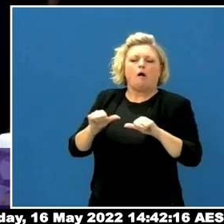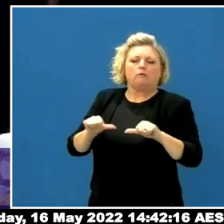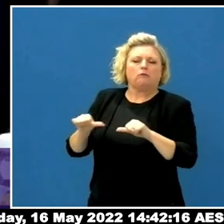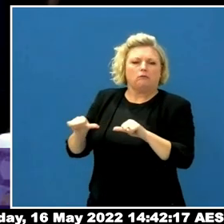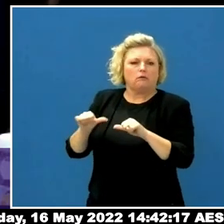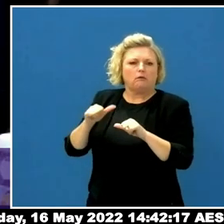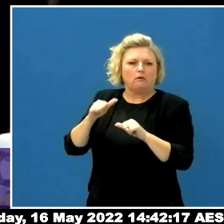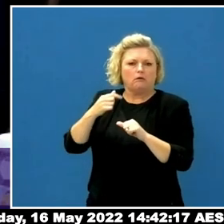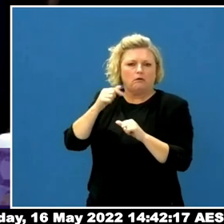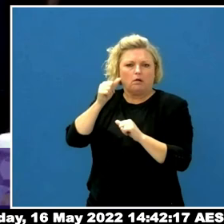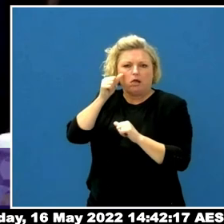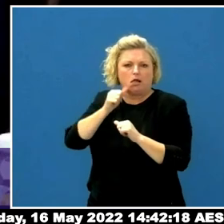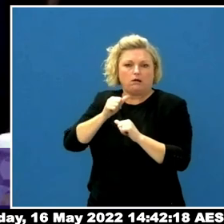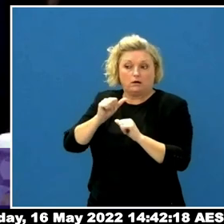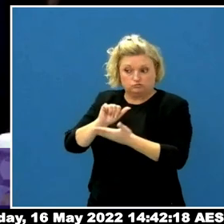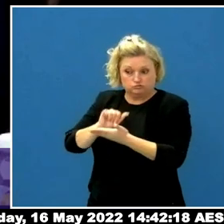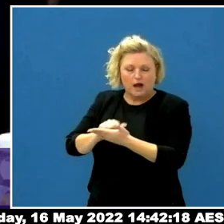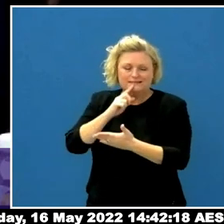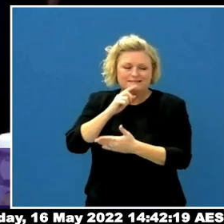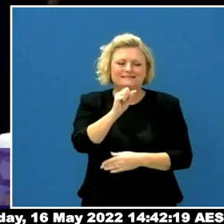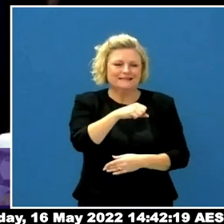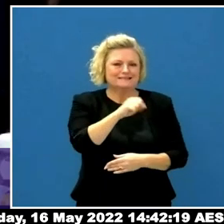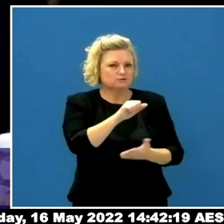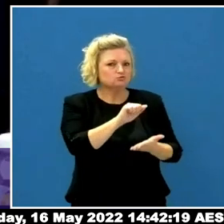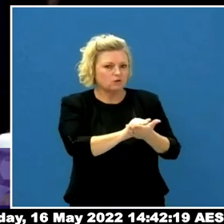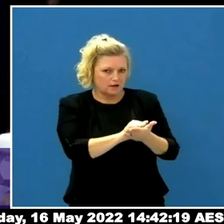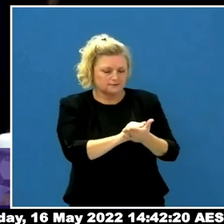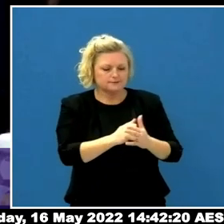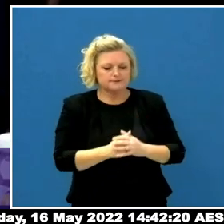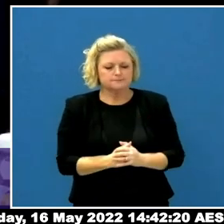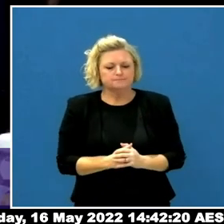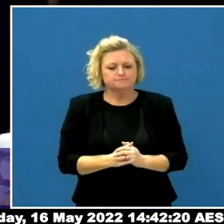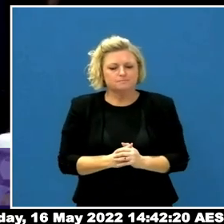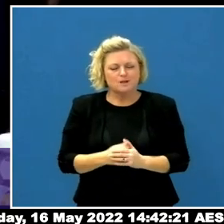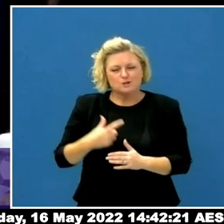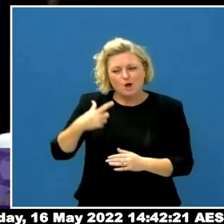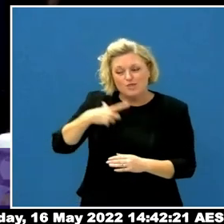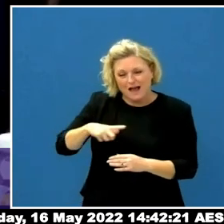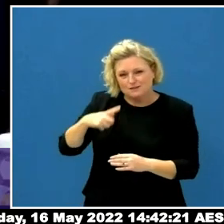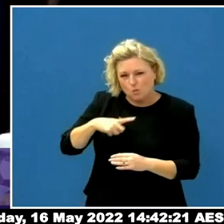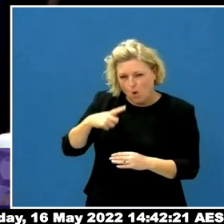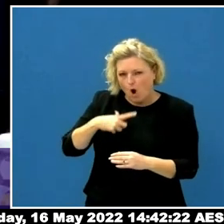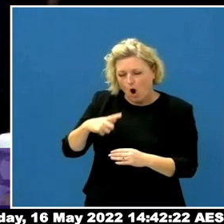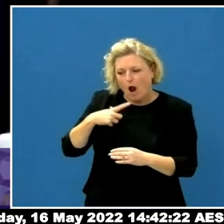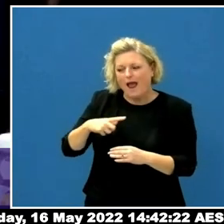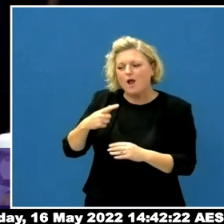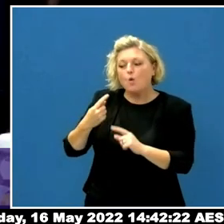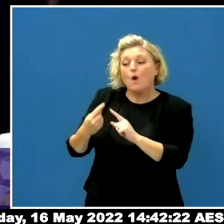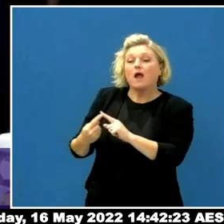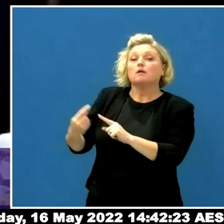And does that explain why in the very beginning, you had no idea of